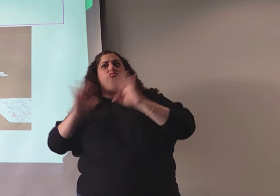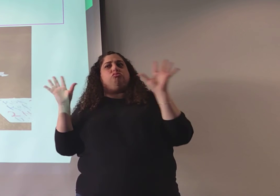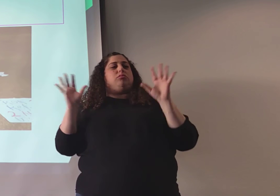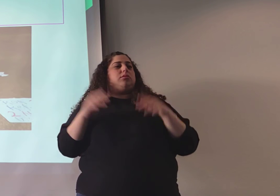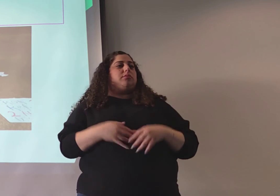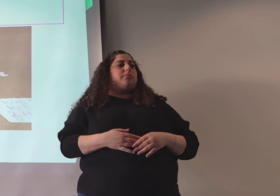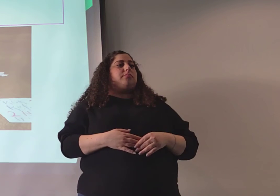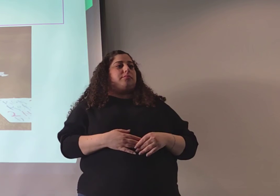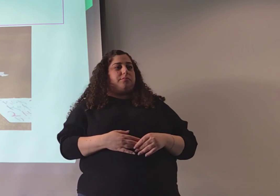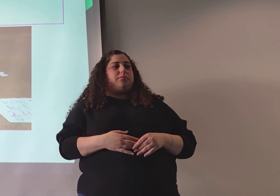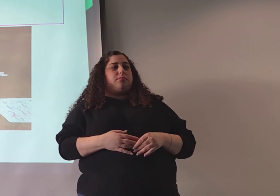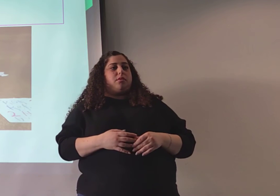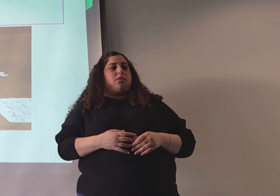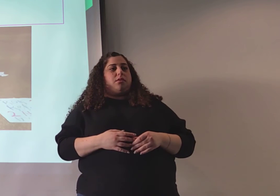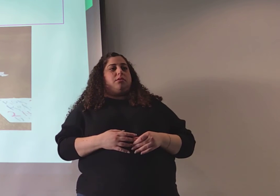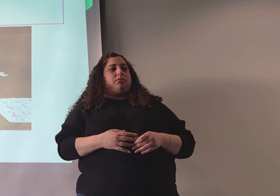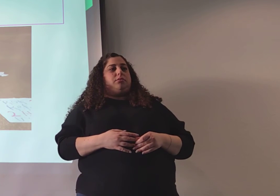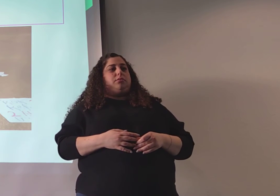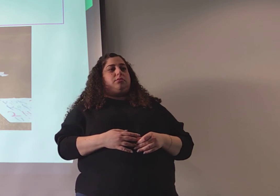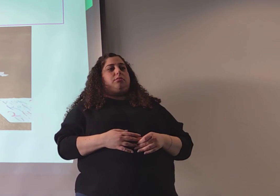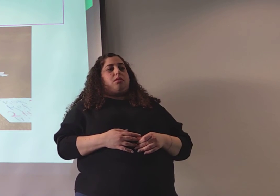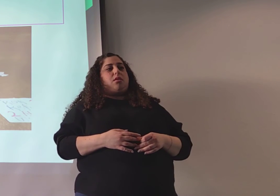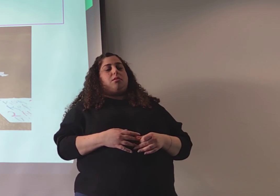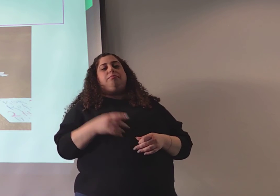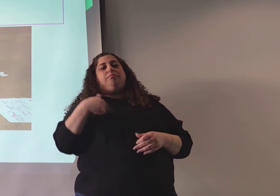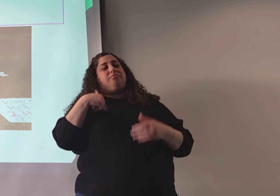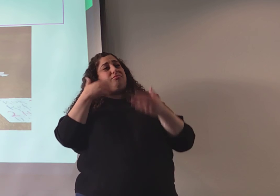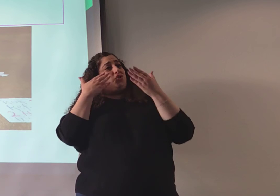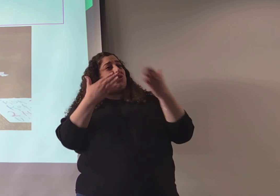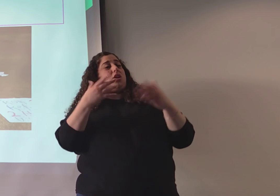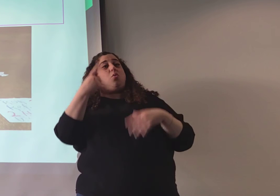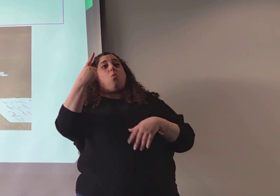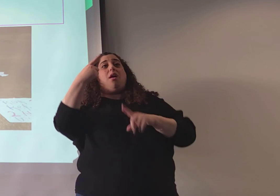other resources, but it could at least buy some time to find a new place, to figure out